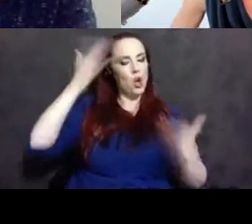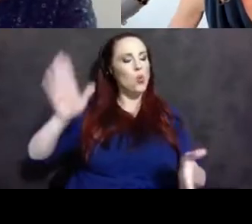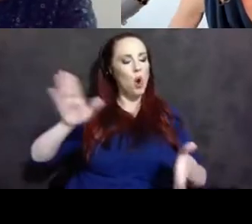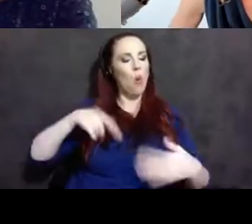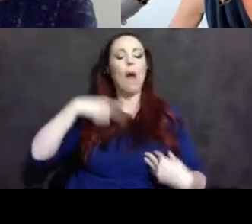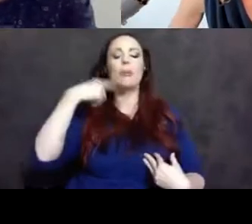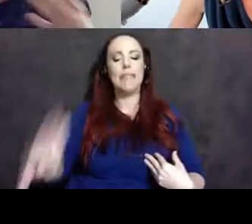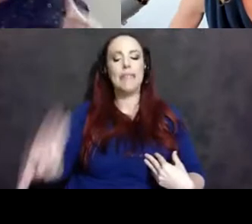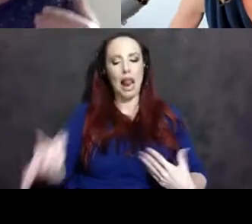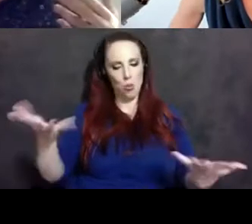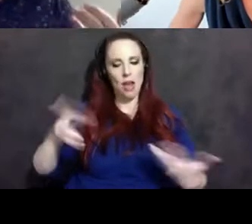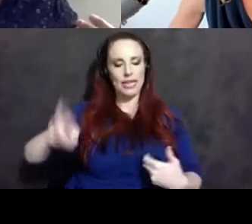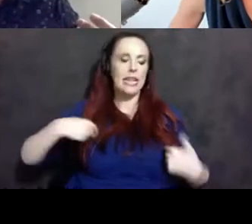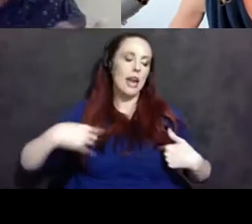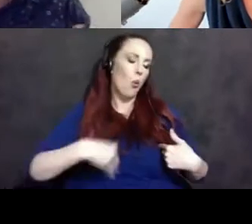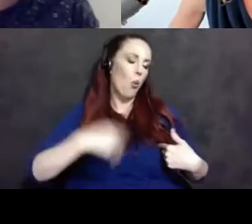We can tell them because we're the white saviors.